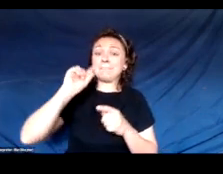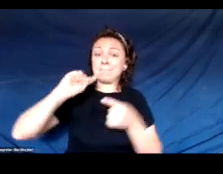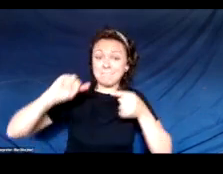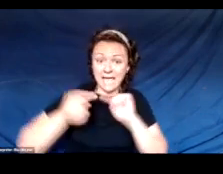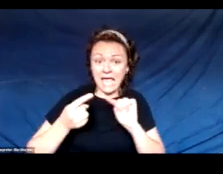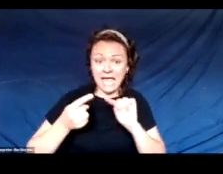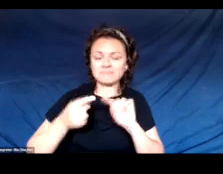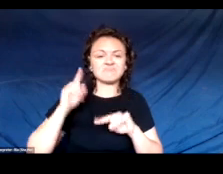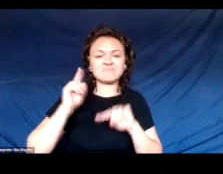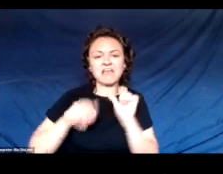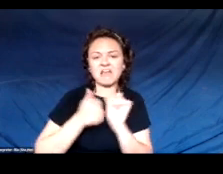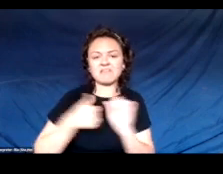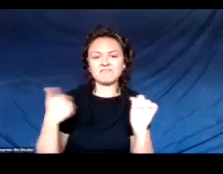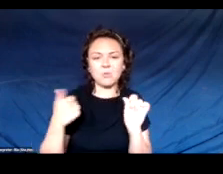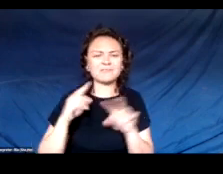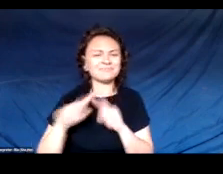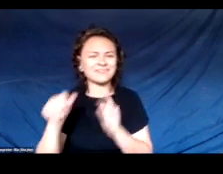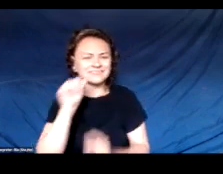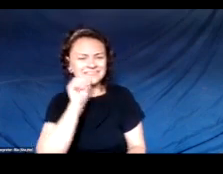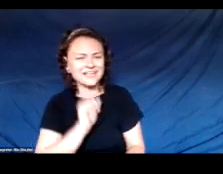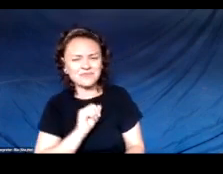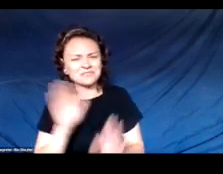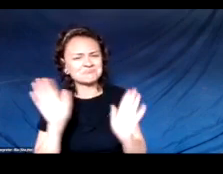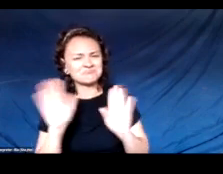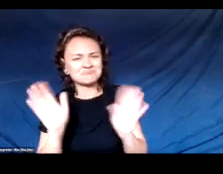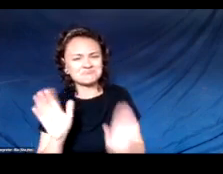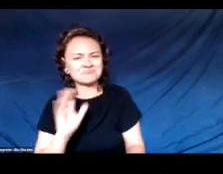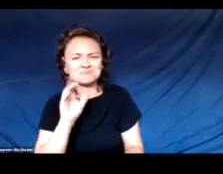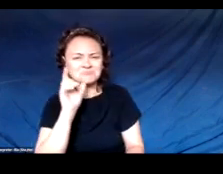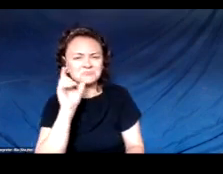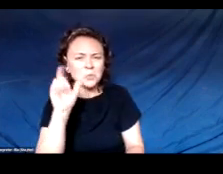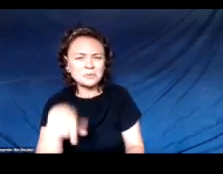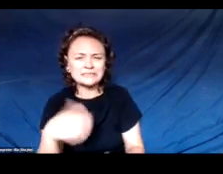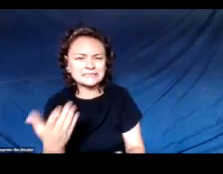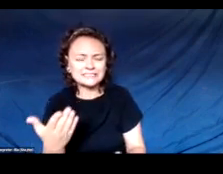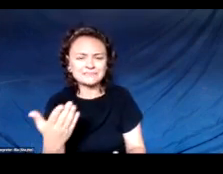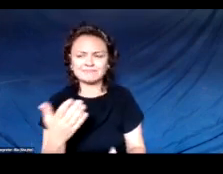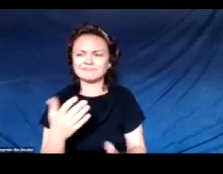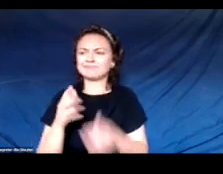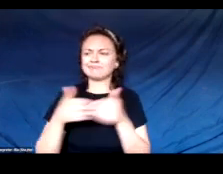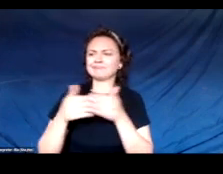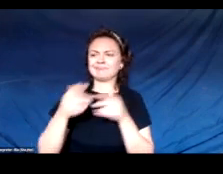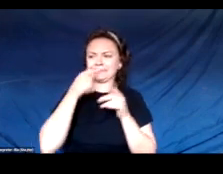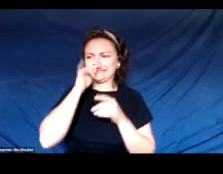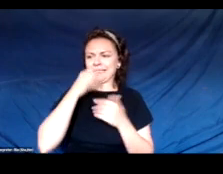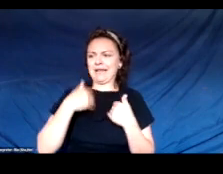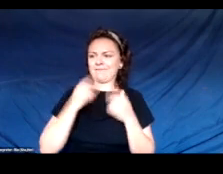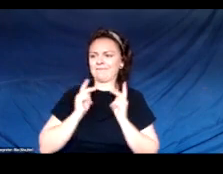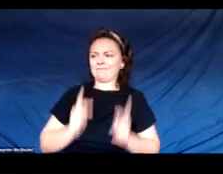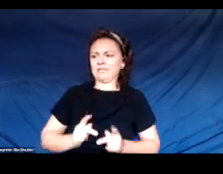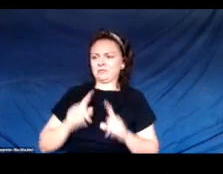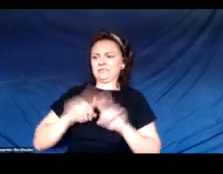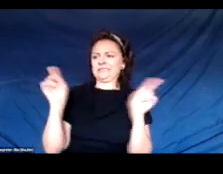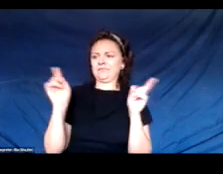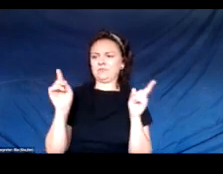a child who may have a physical difference or whatever difference. But, you know, you can't assume that they are just suffering.